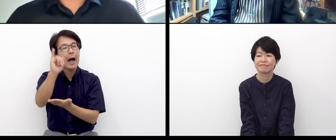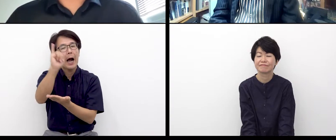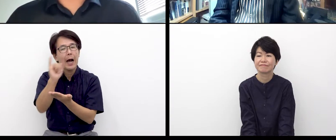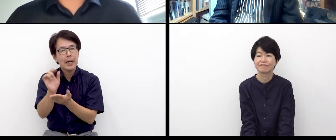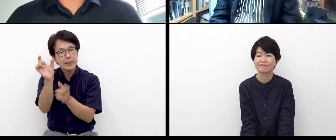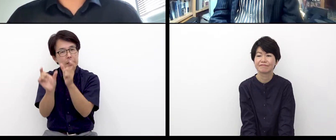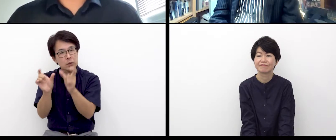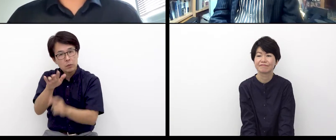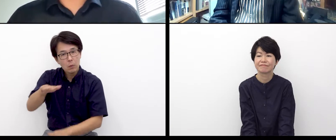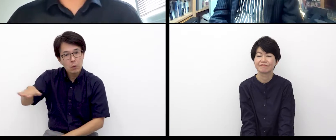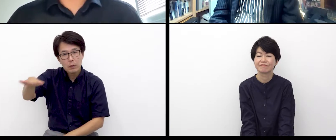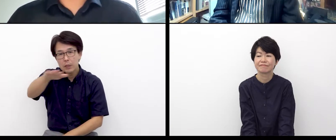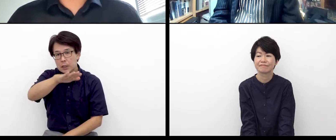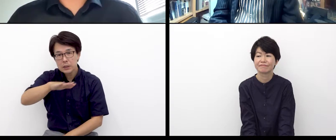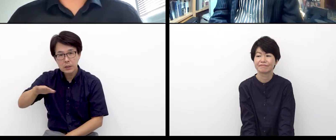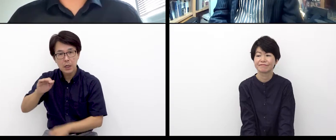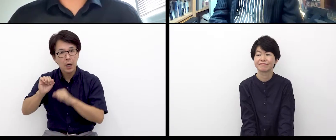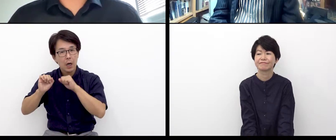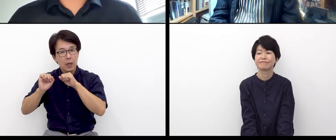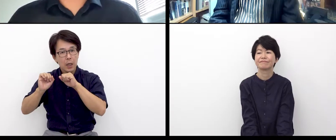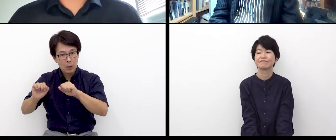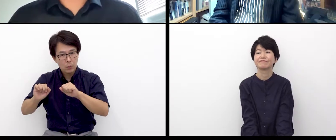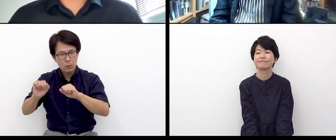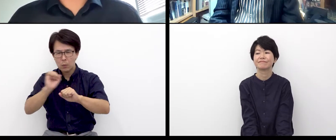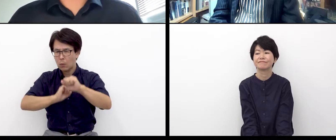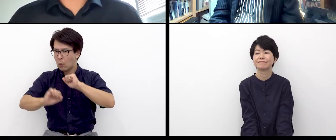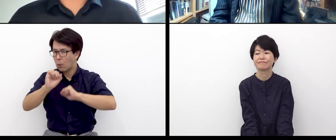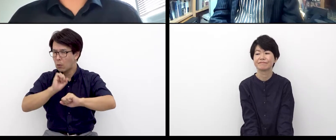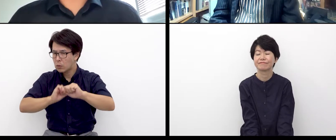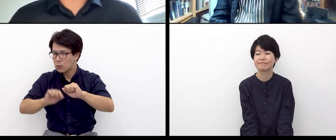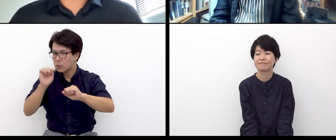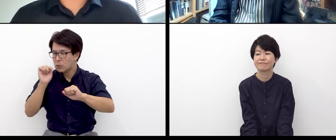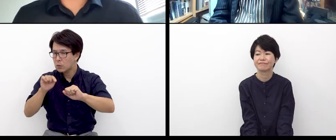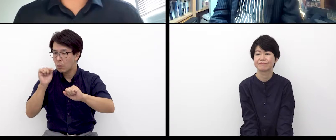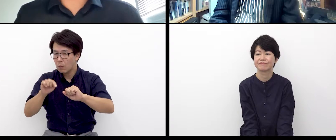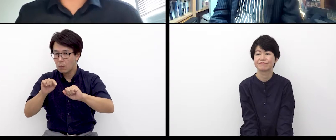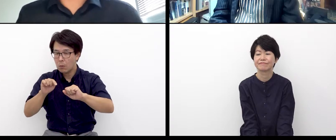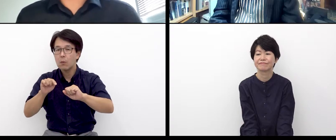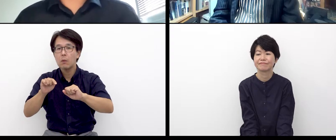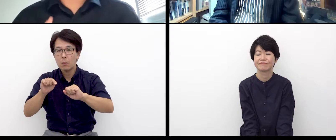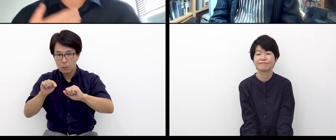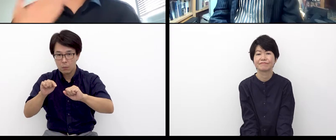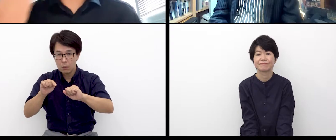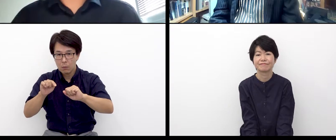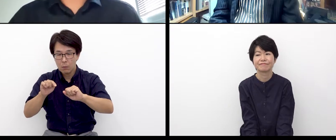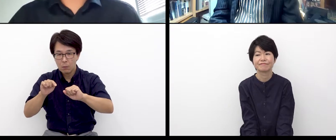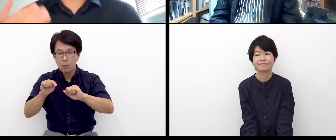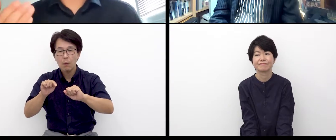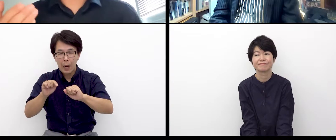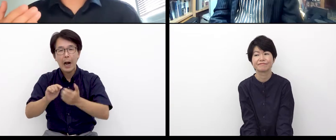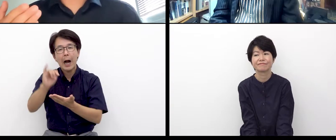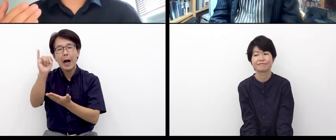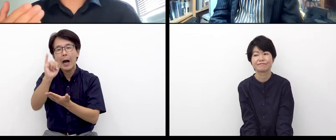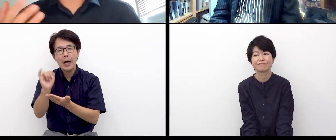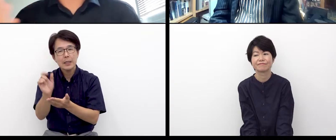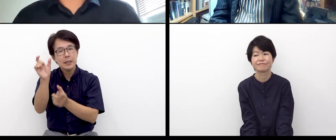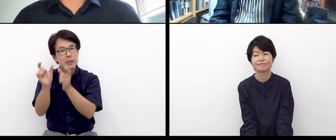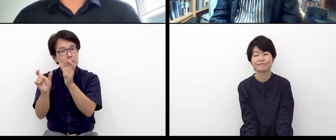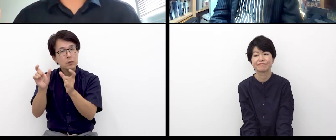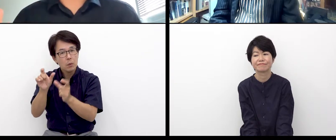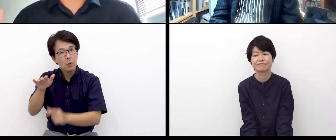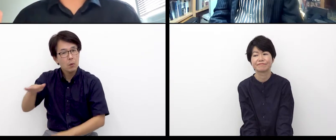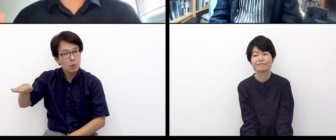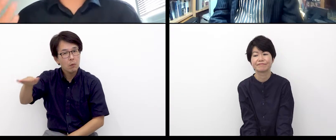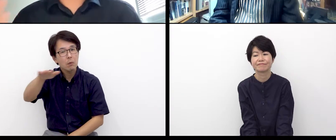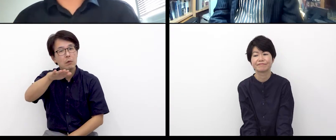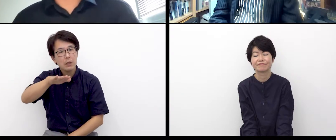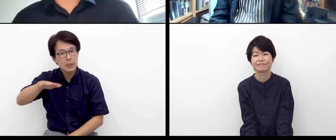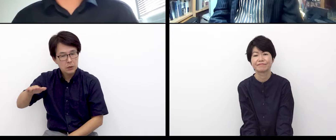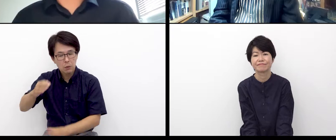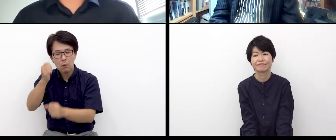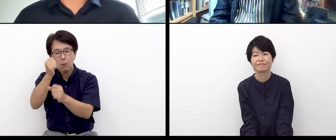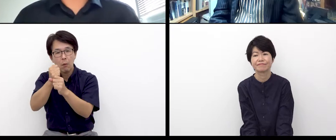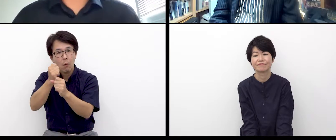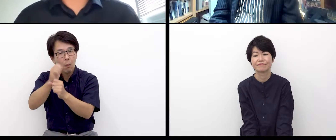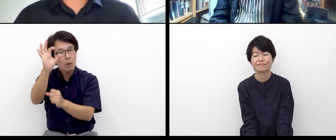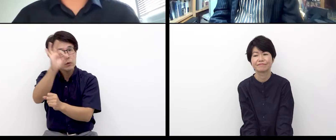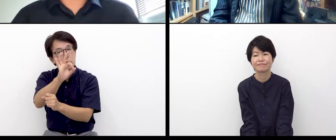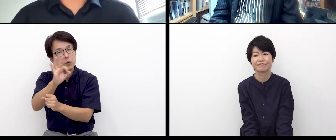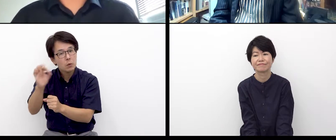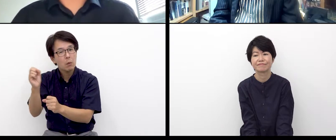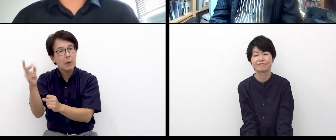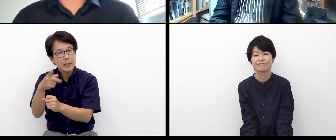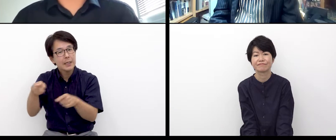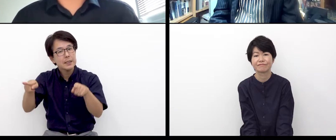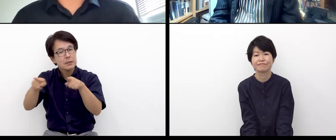in which “hikikomori” people were affected by art, or artistic expression, or actions by artists,